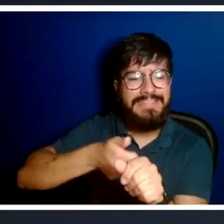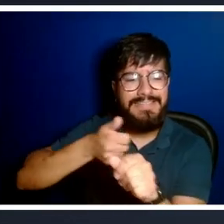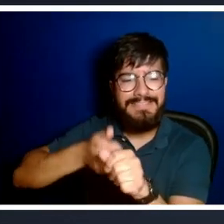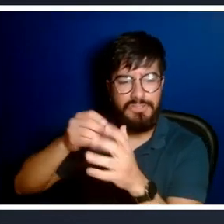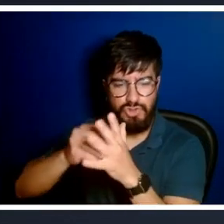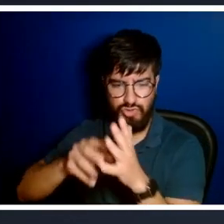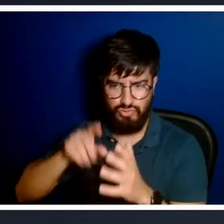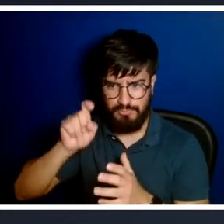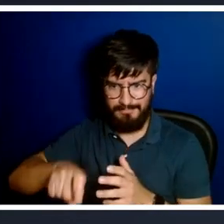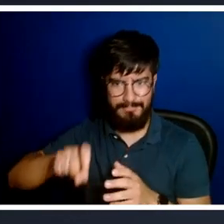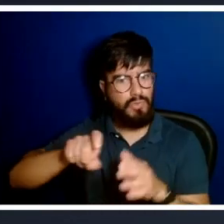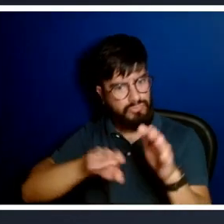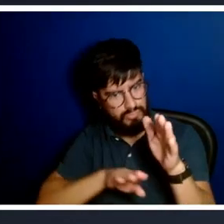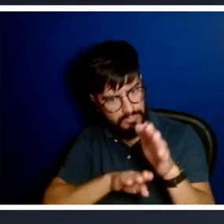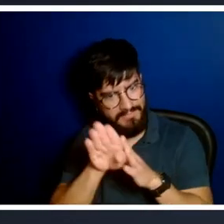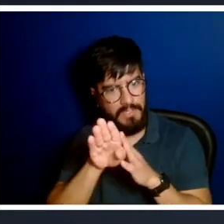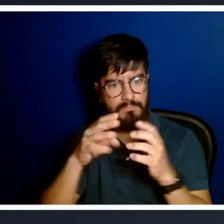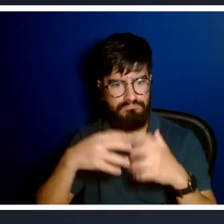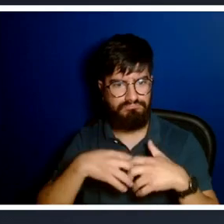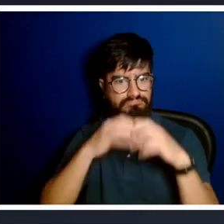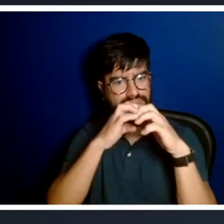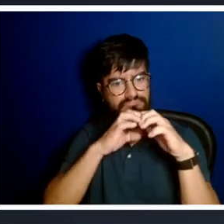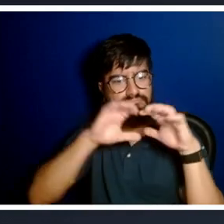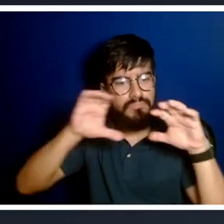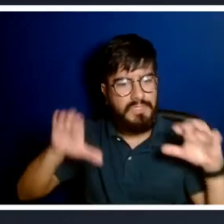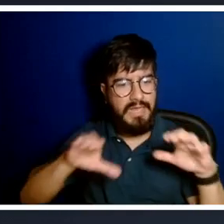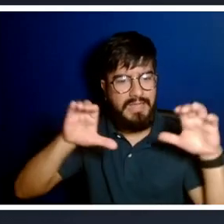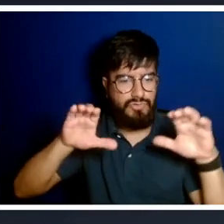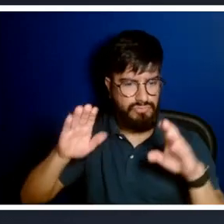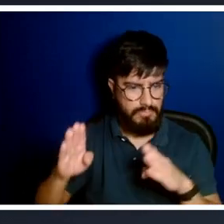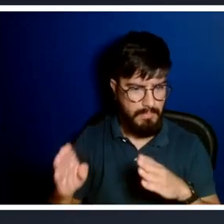taking some of the things that they have learned and engaged in as part of their